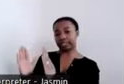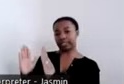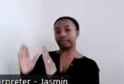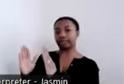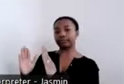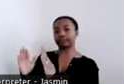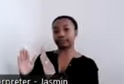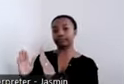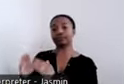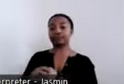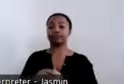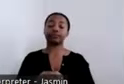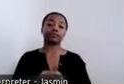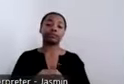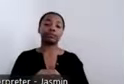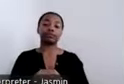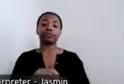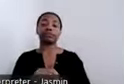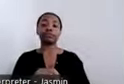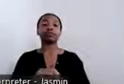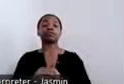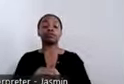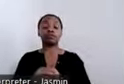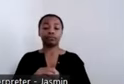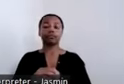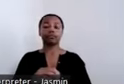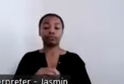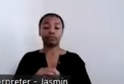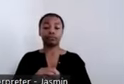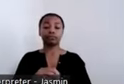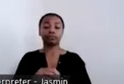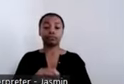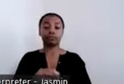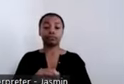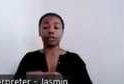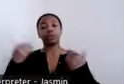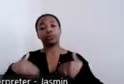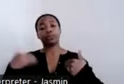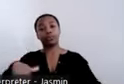SAMHSA programs given how foundational housing is to recovery and overall